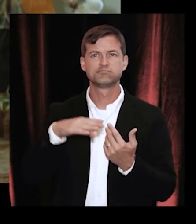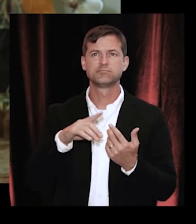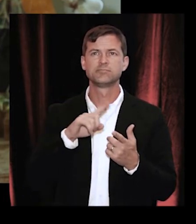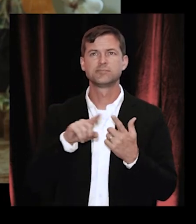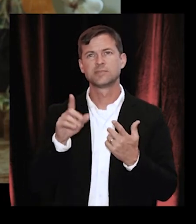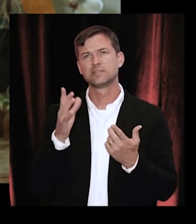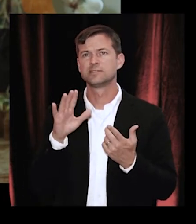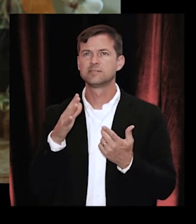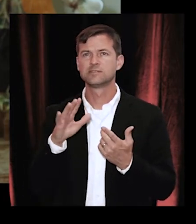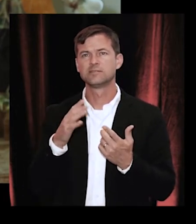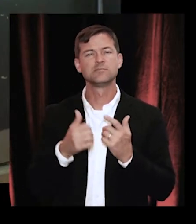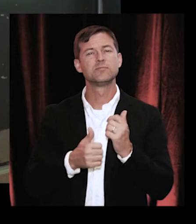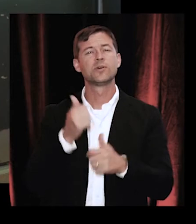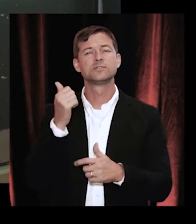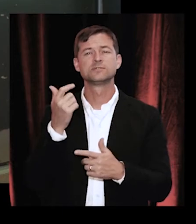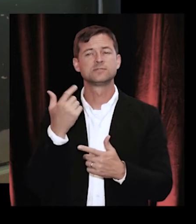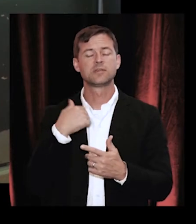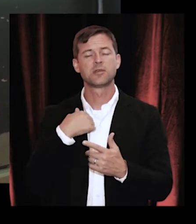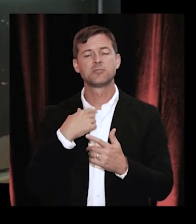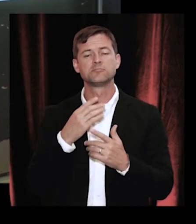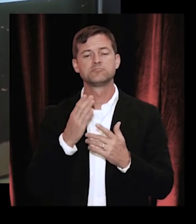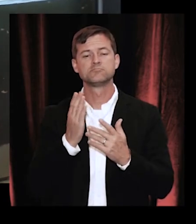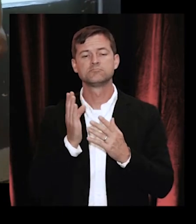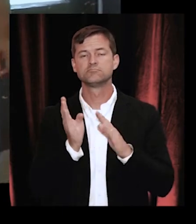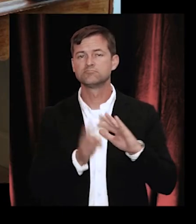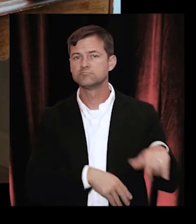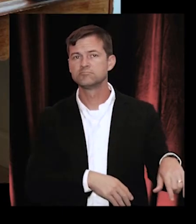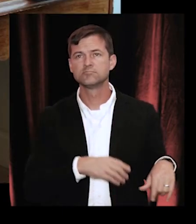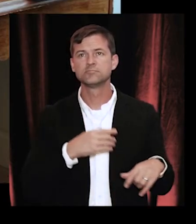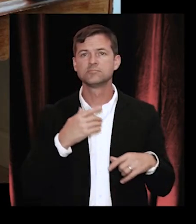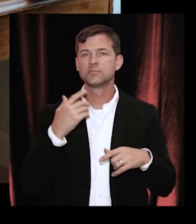most of all I have overcome that by getting the help that Lurlene B.